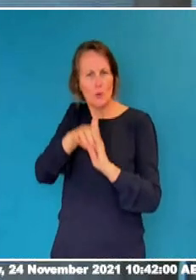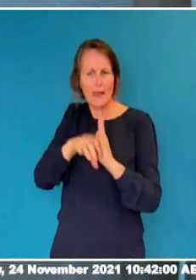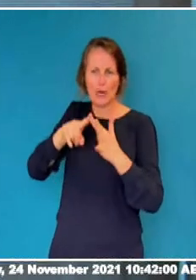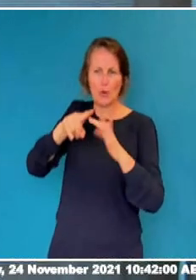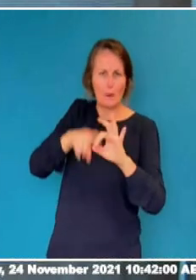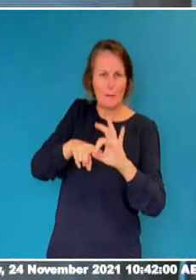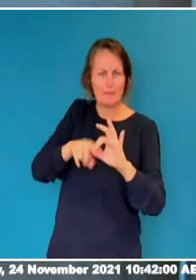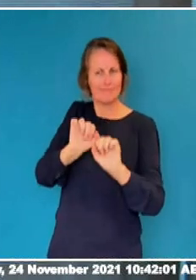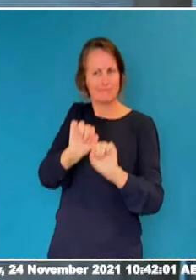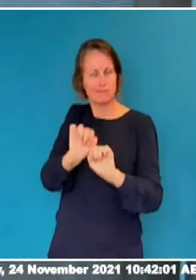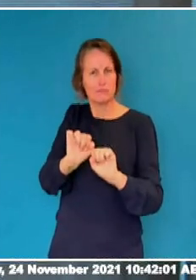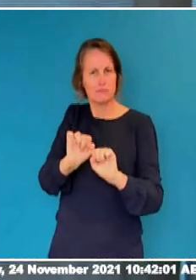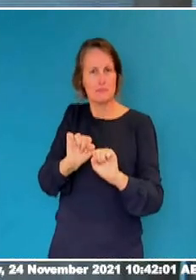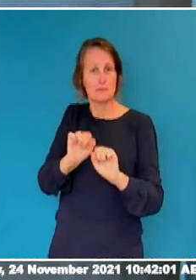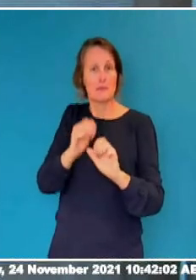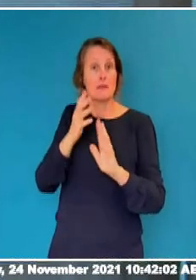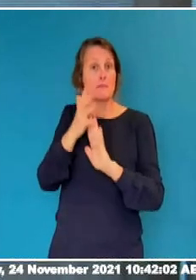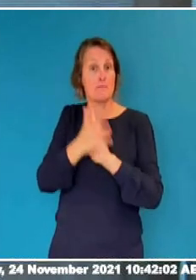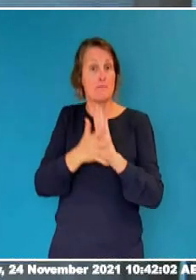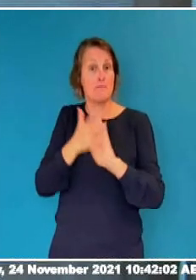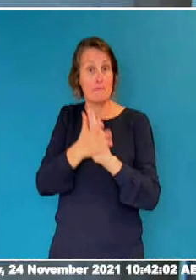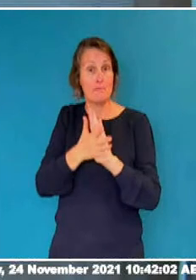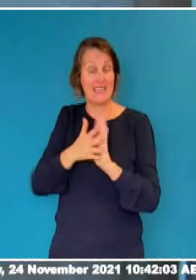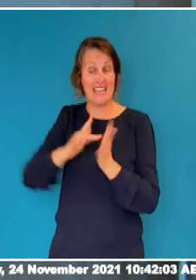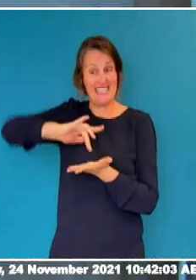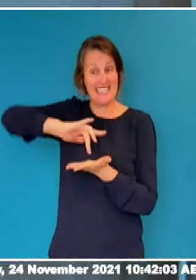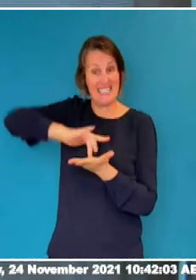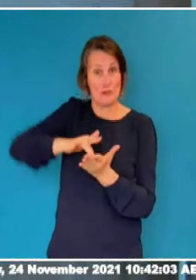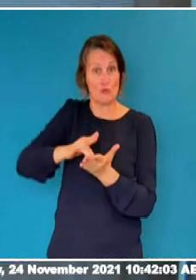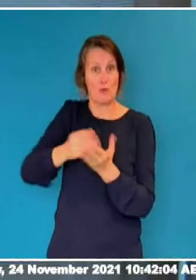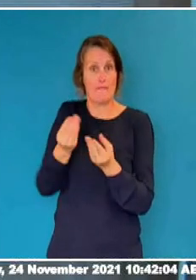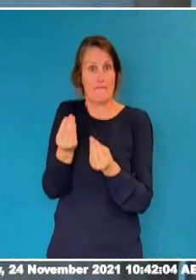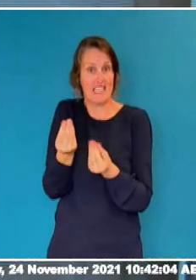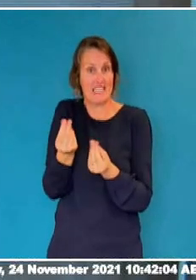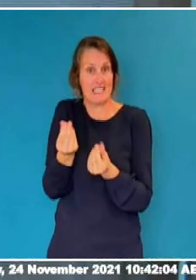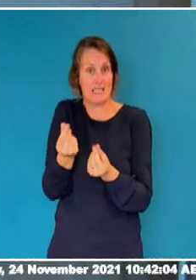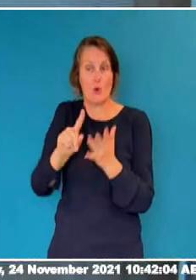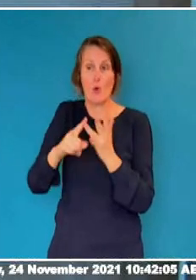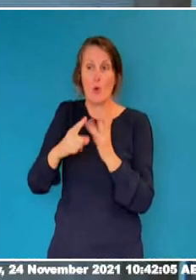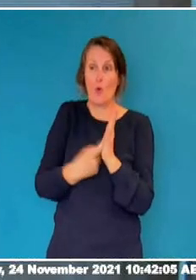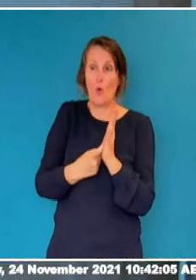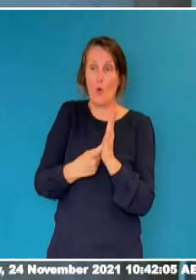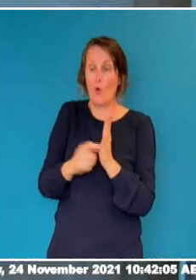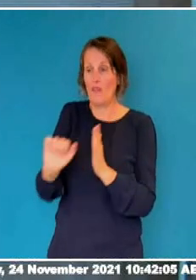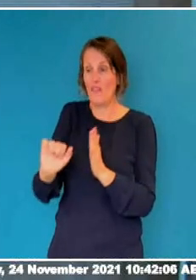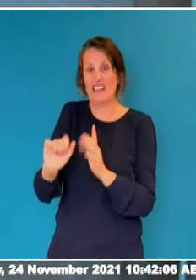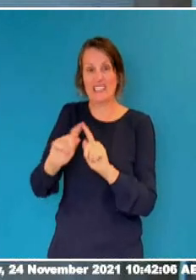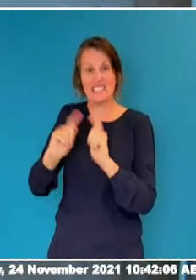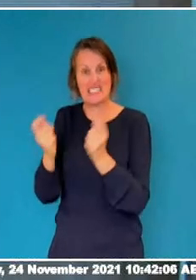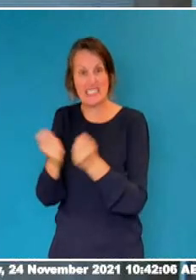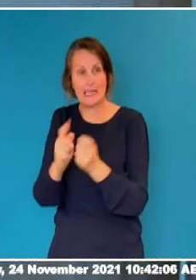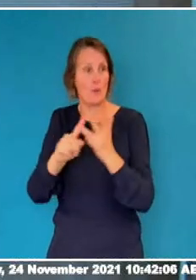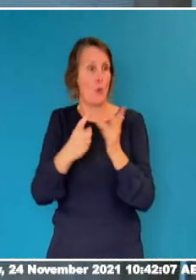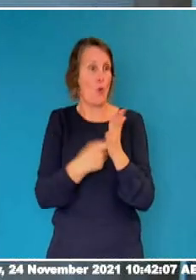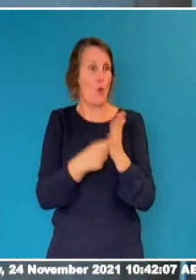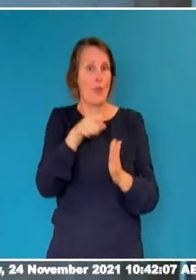is it paid for by a central fund or is it paid for by the branch, the work area in which the employee works?